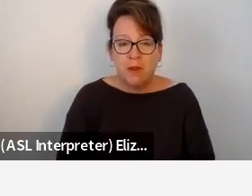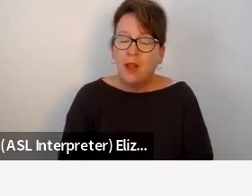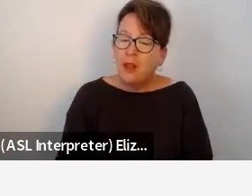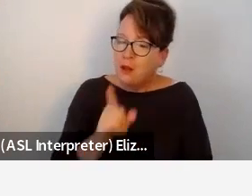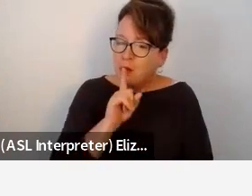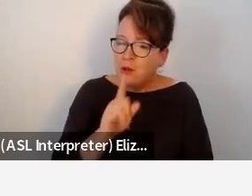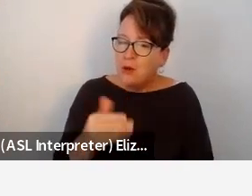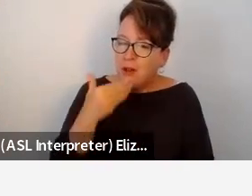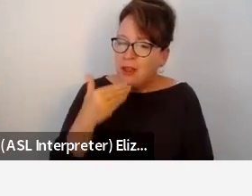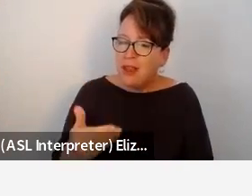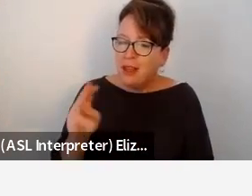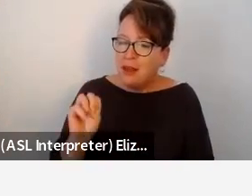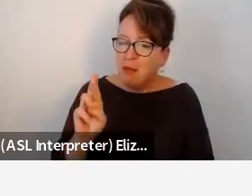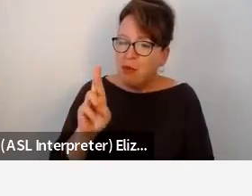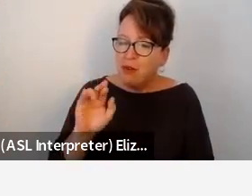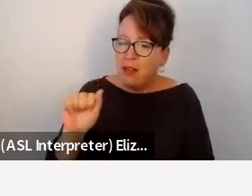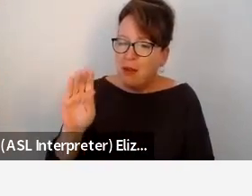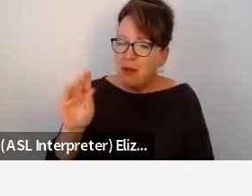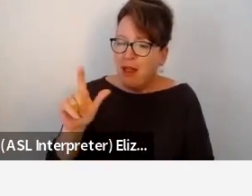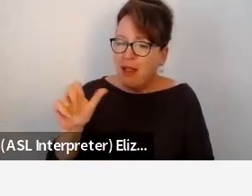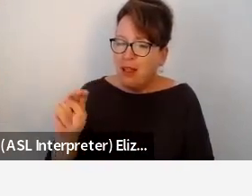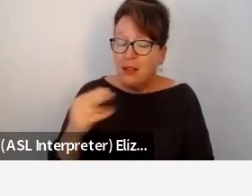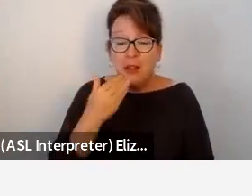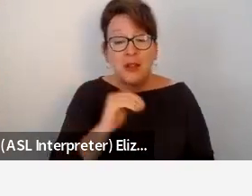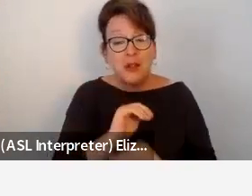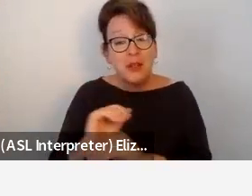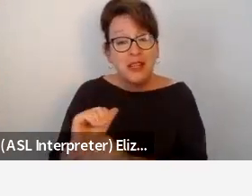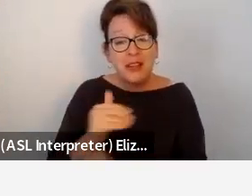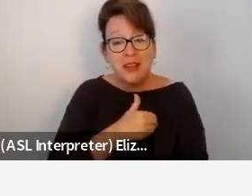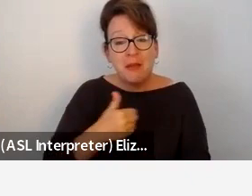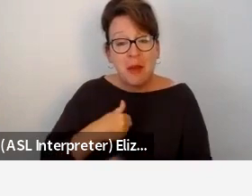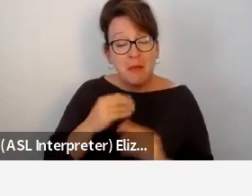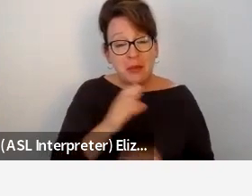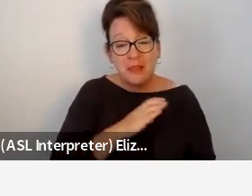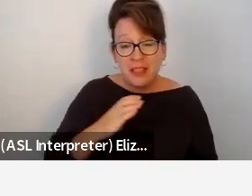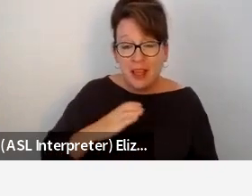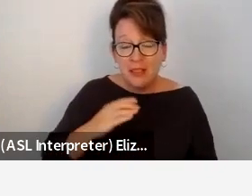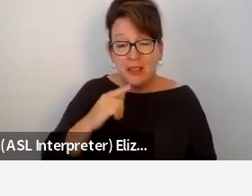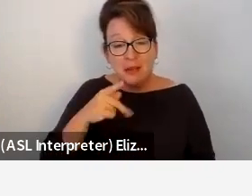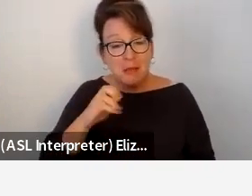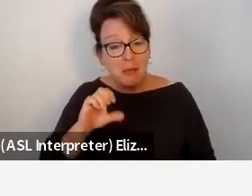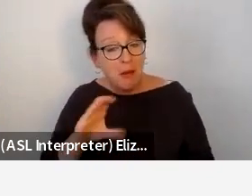those a bit later in the webinar. We acknowledge that building authentic, long-term, meaningful